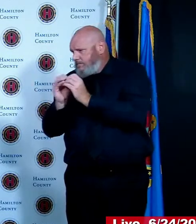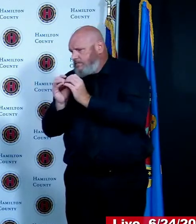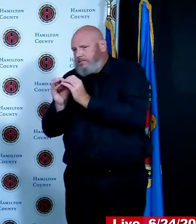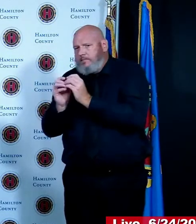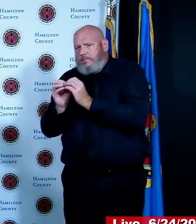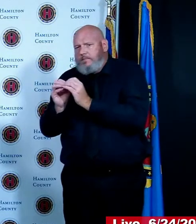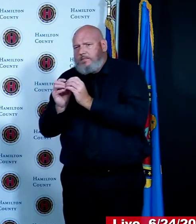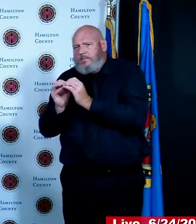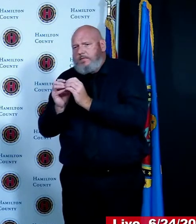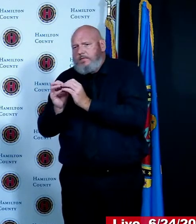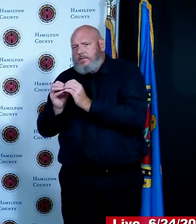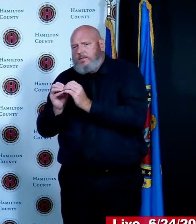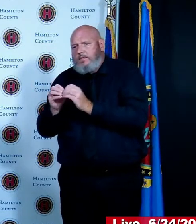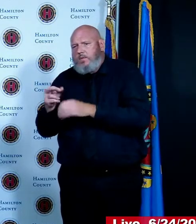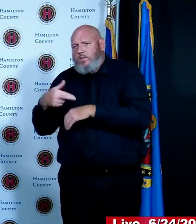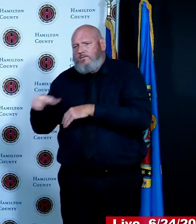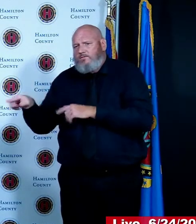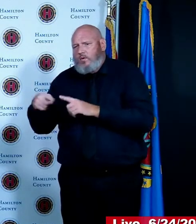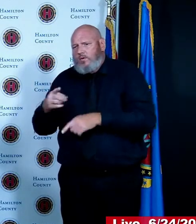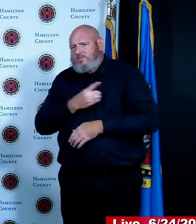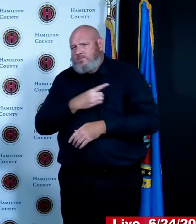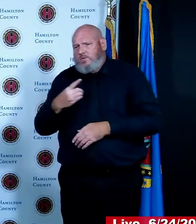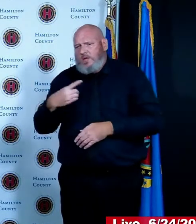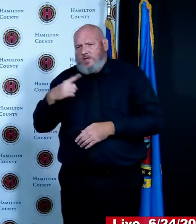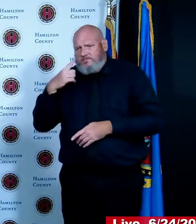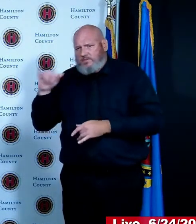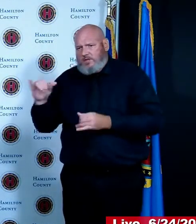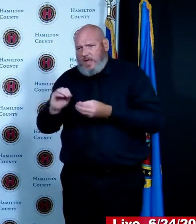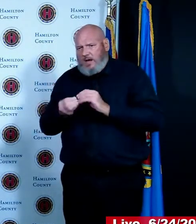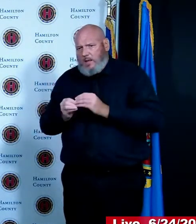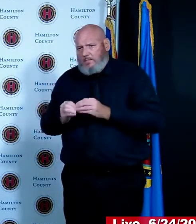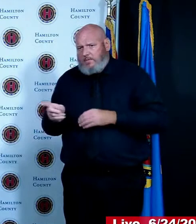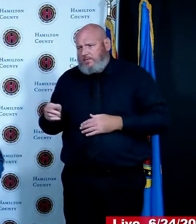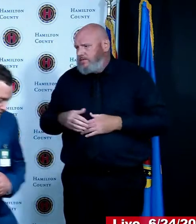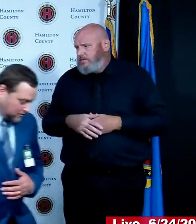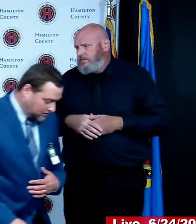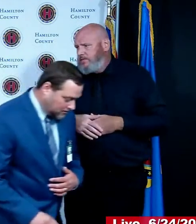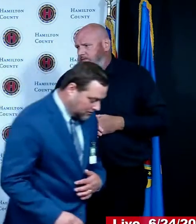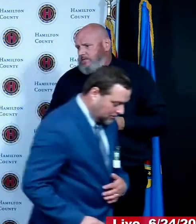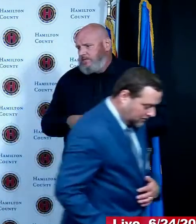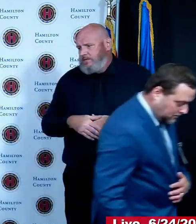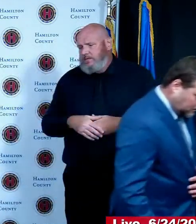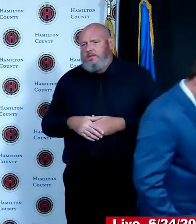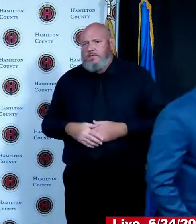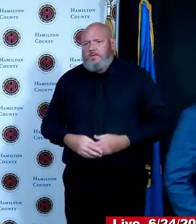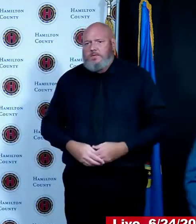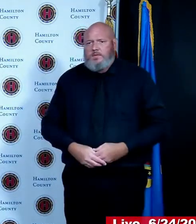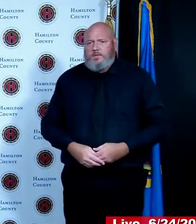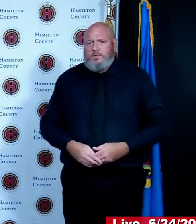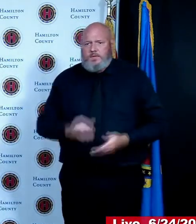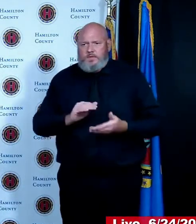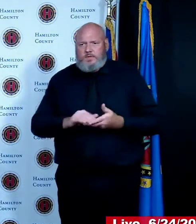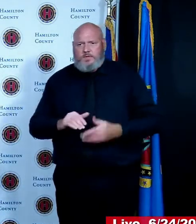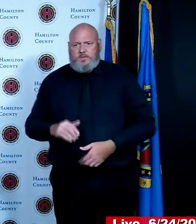Driehaus' delta for the last week okay all right I'm gonna do a math equation